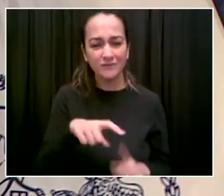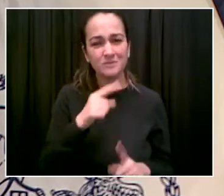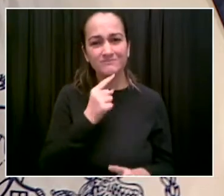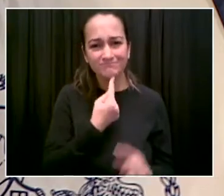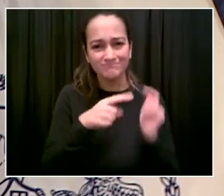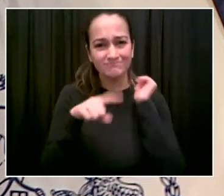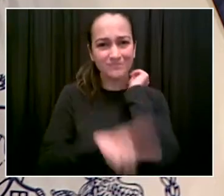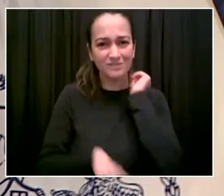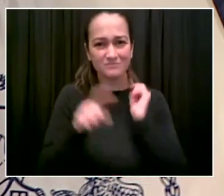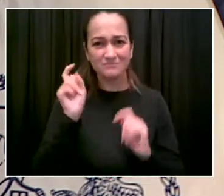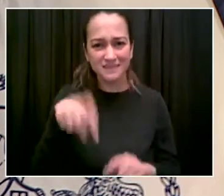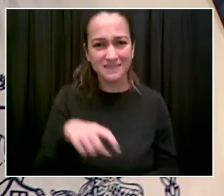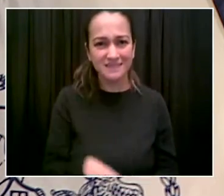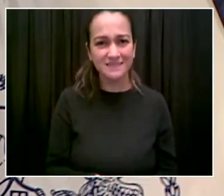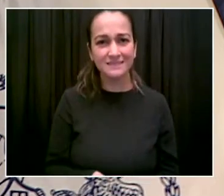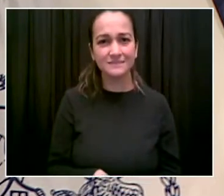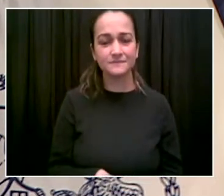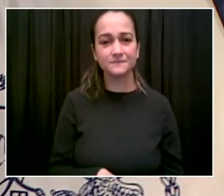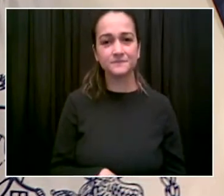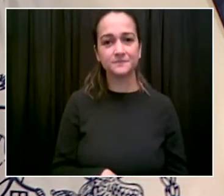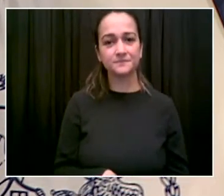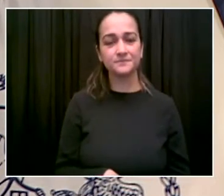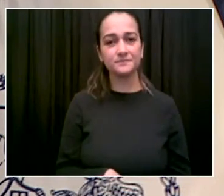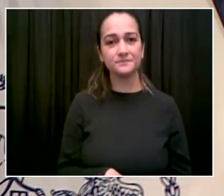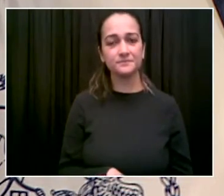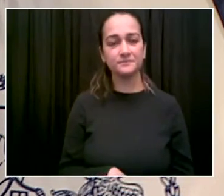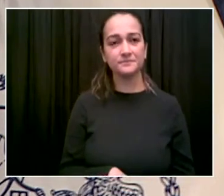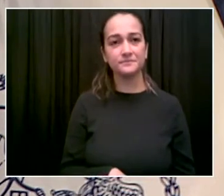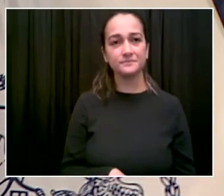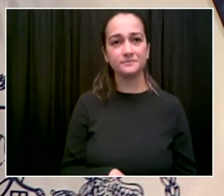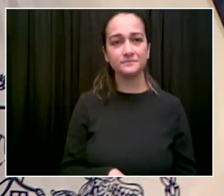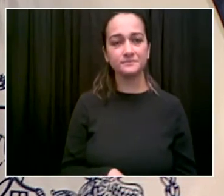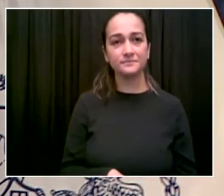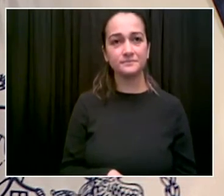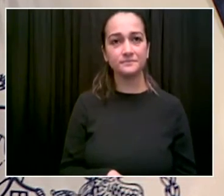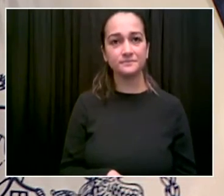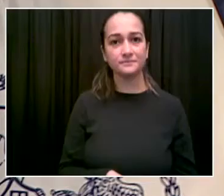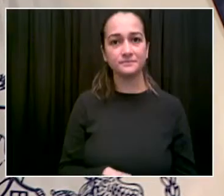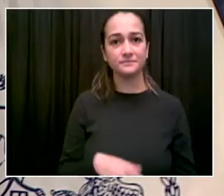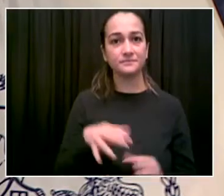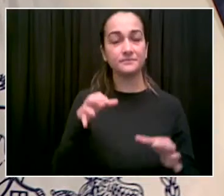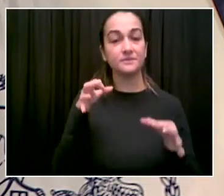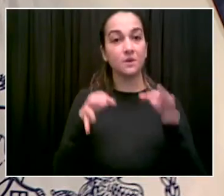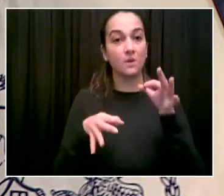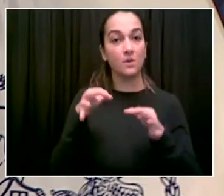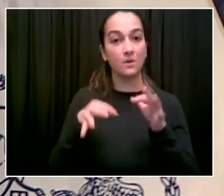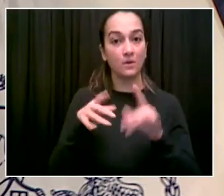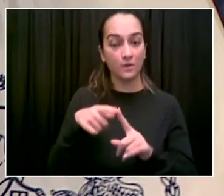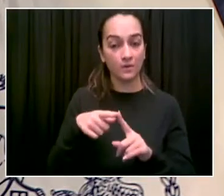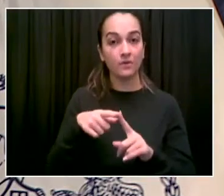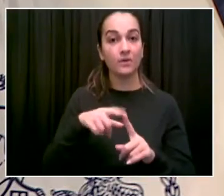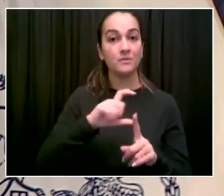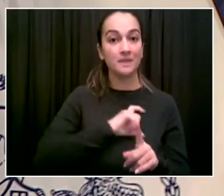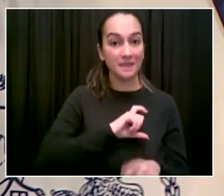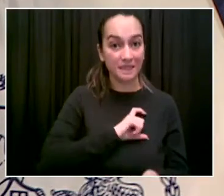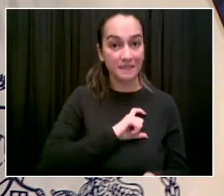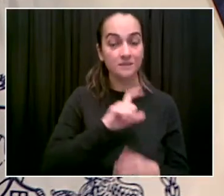ACROSTS HE BOARD . WHAT I AM MOST PROFOUNDLY WORRIED ABOUT HIS CRIMES THAT